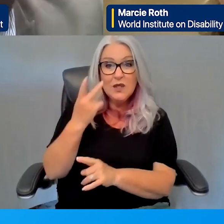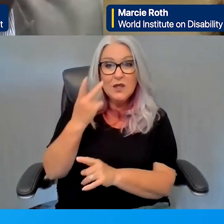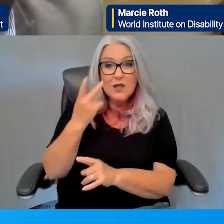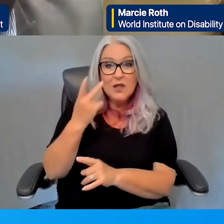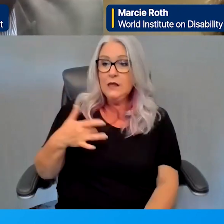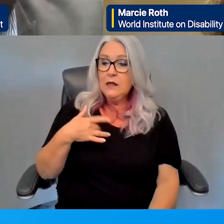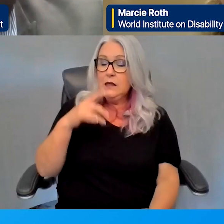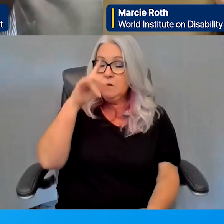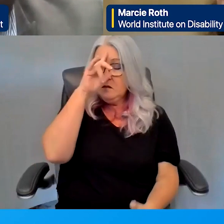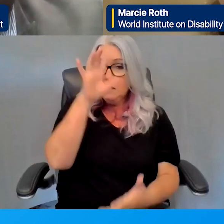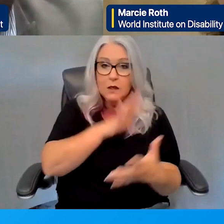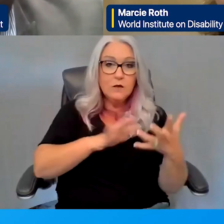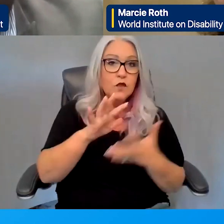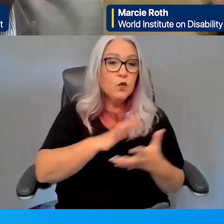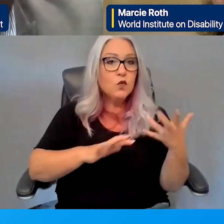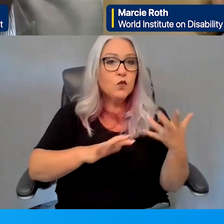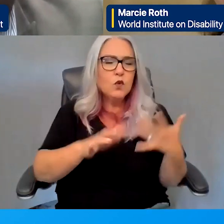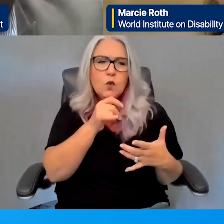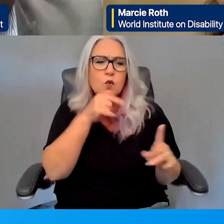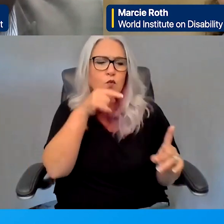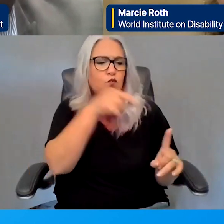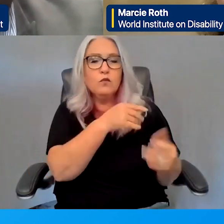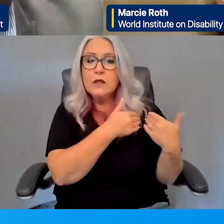who is responsible for the